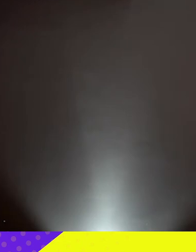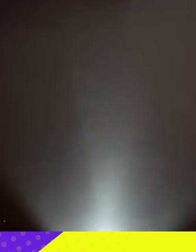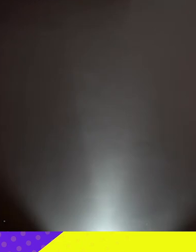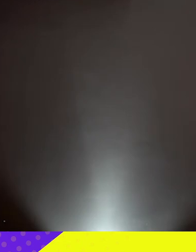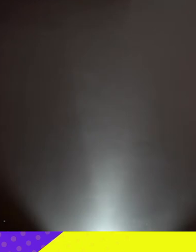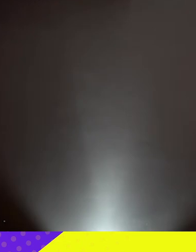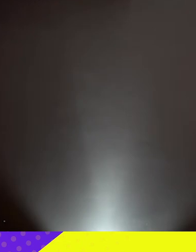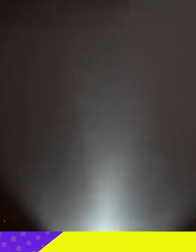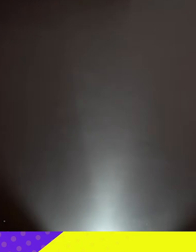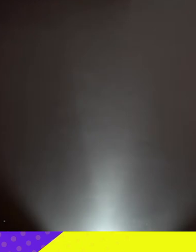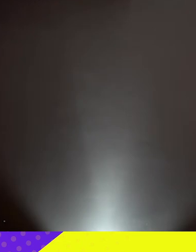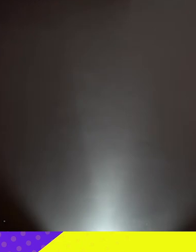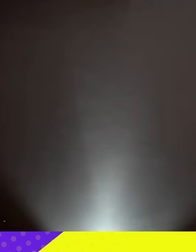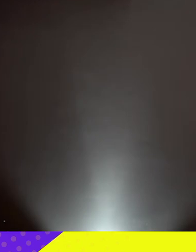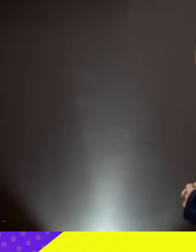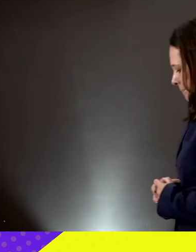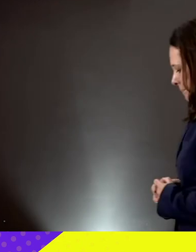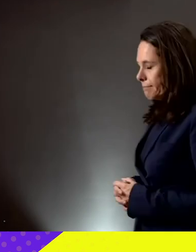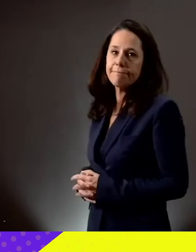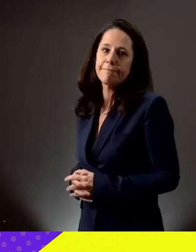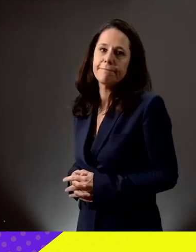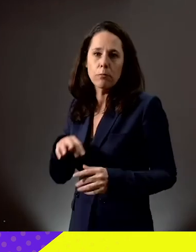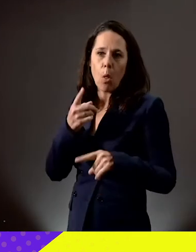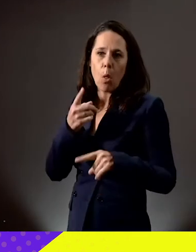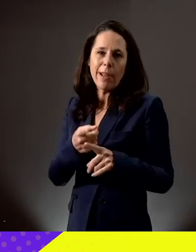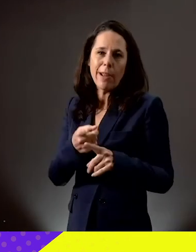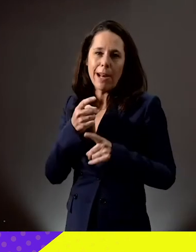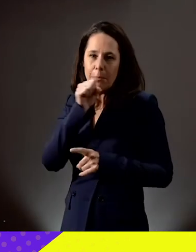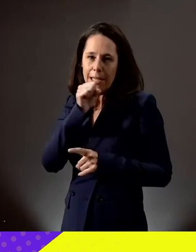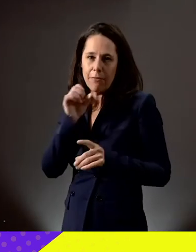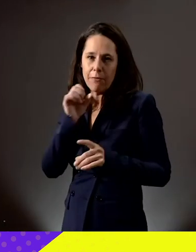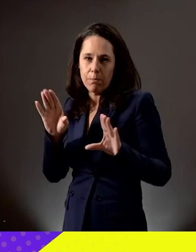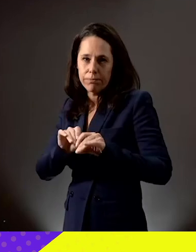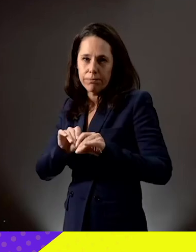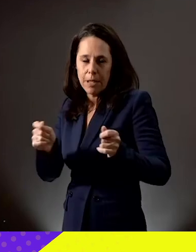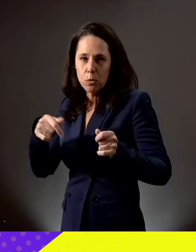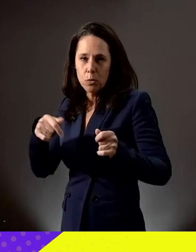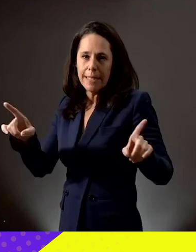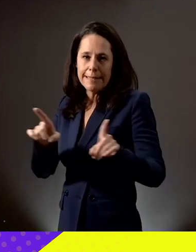In this song, I draw attention to the many people who are barely surviving.